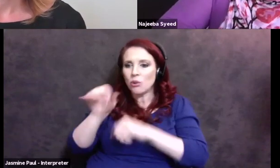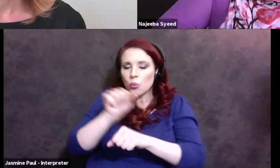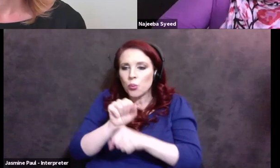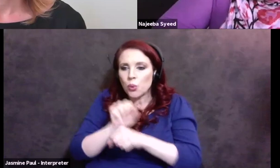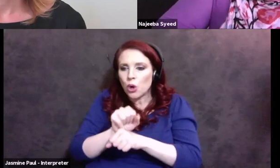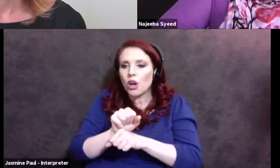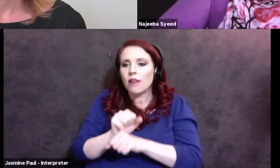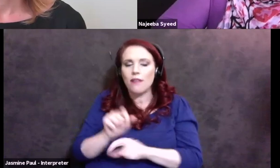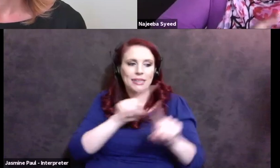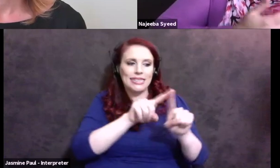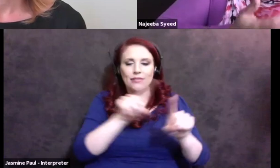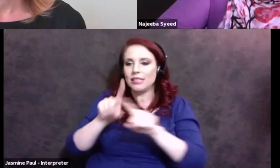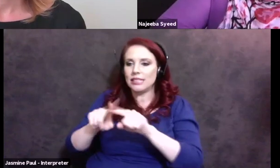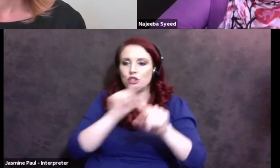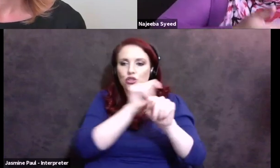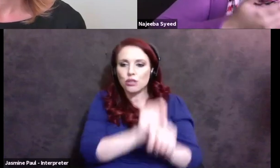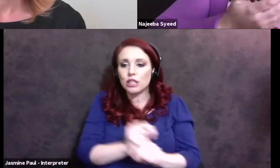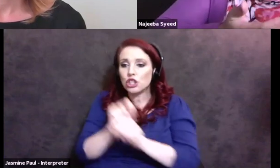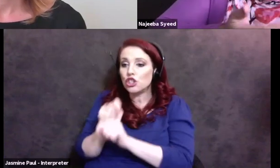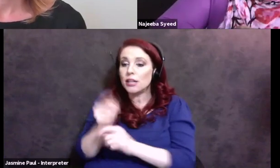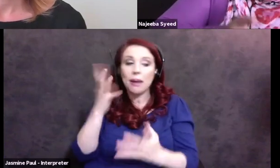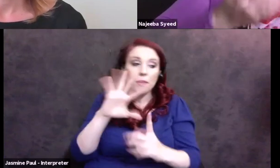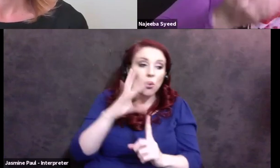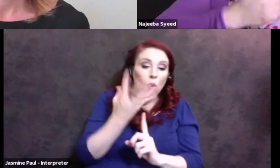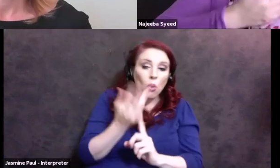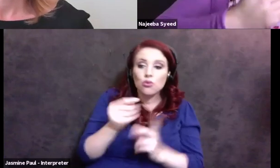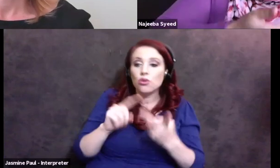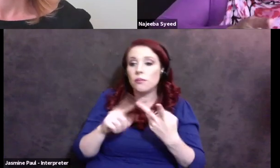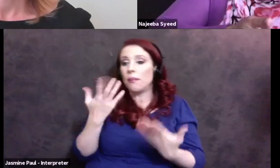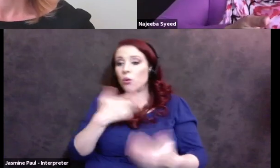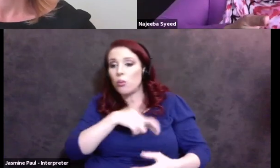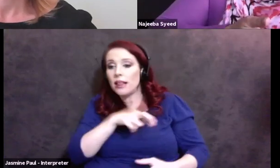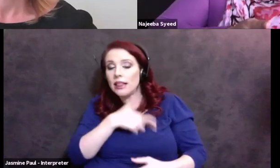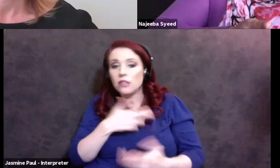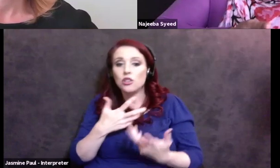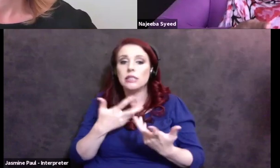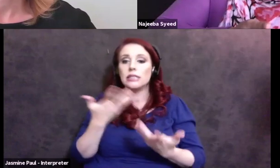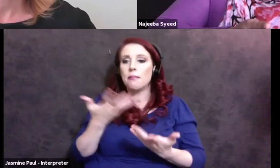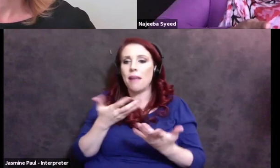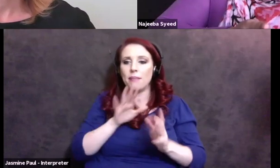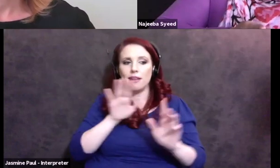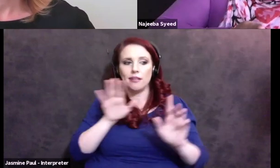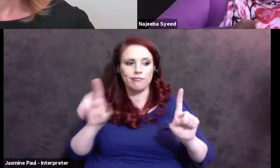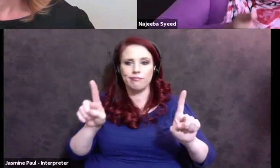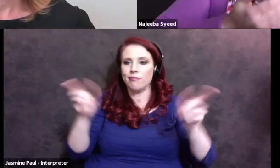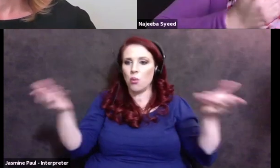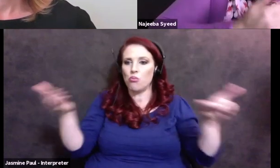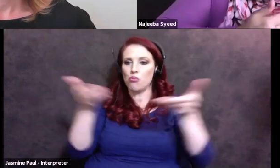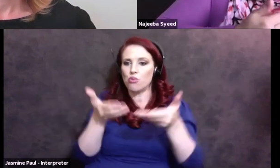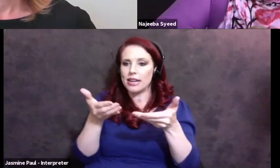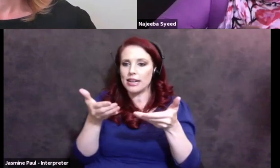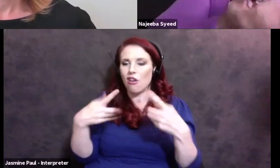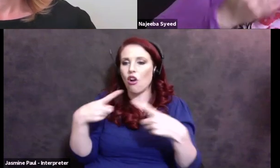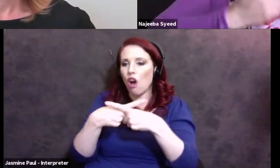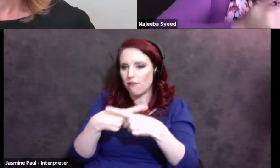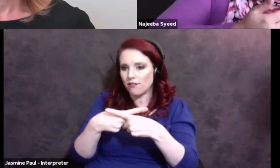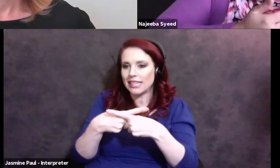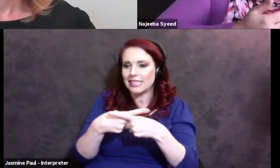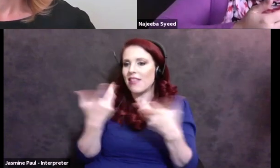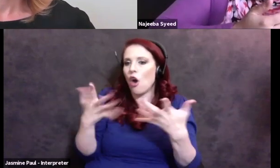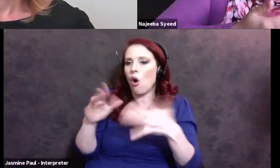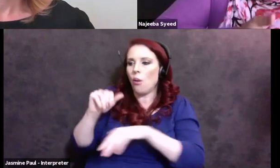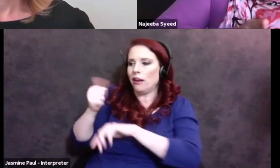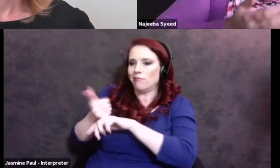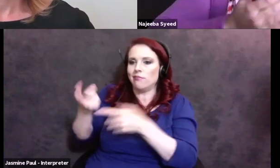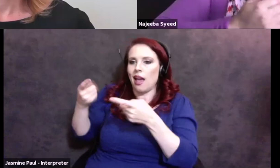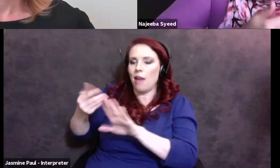traditions whether it is cultural or religious who may bring in conflicts that pre-exist the relationship of